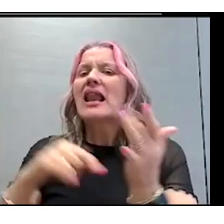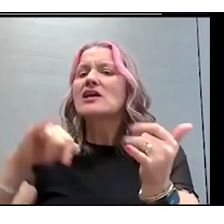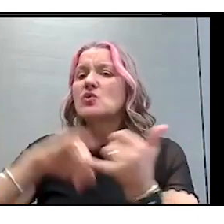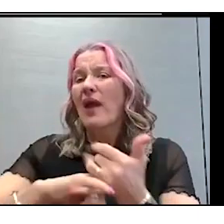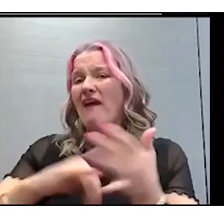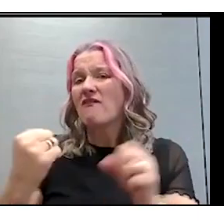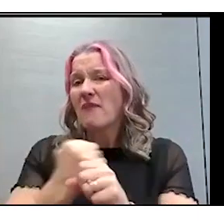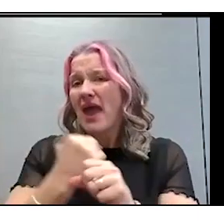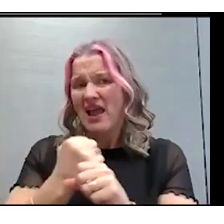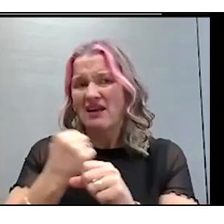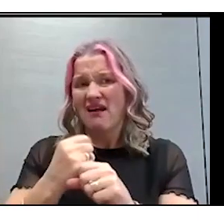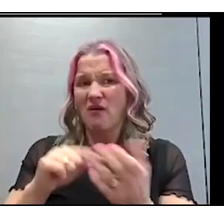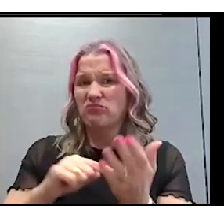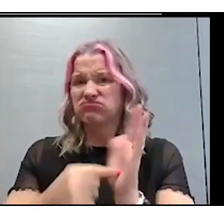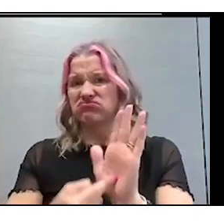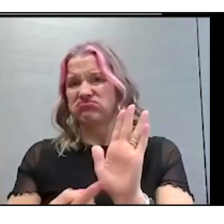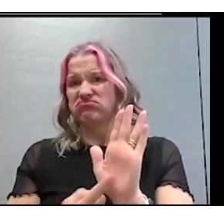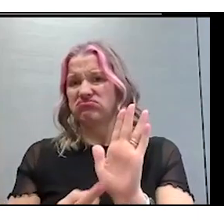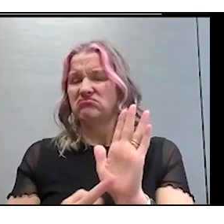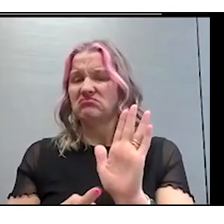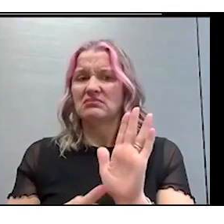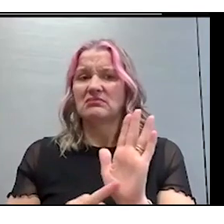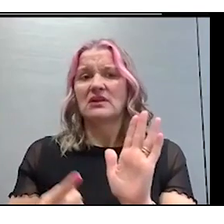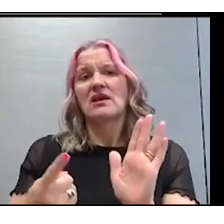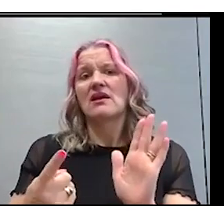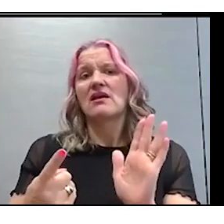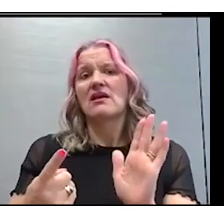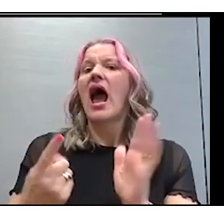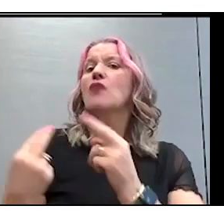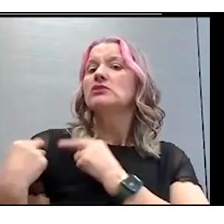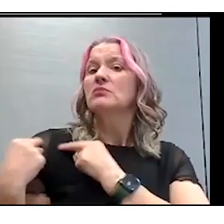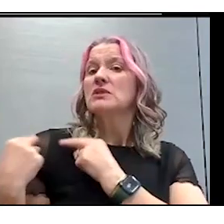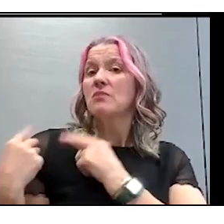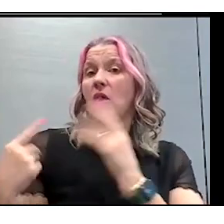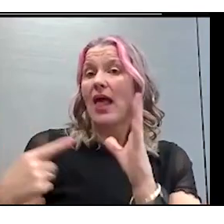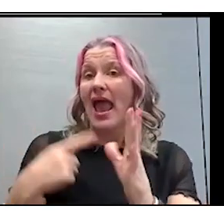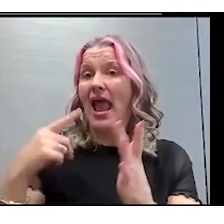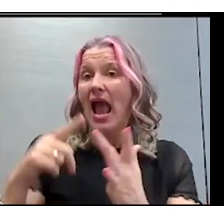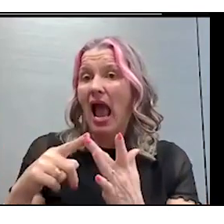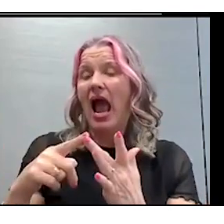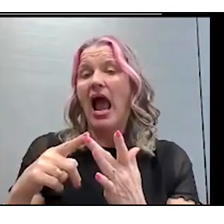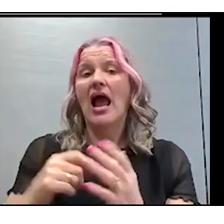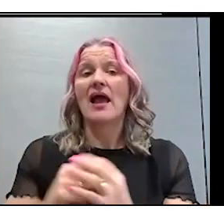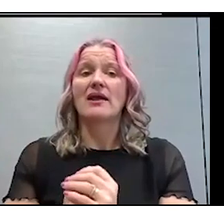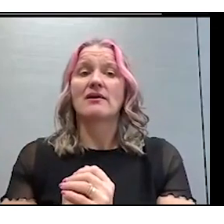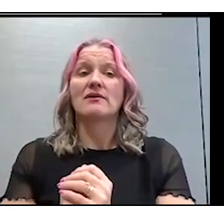but more importantly for our conversation of responsible AI, talking about how AI